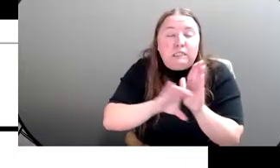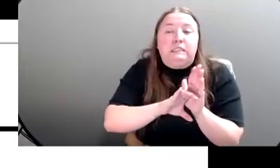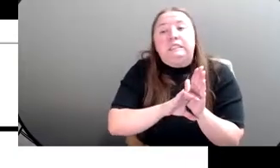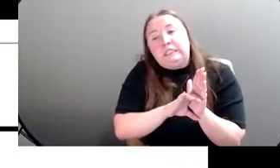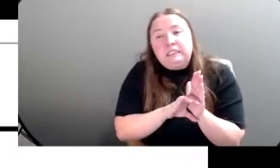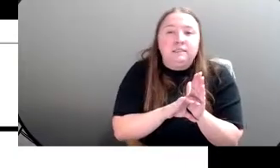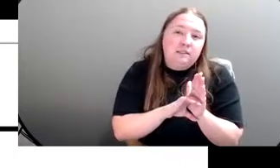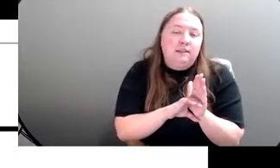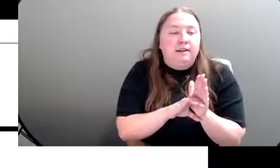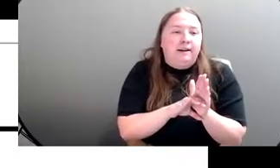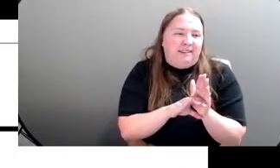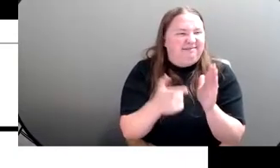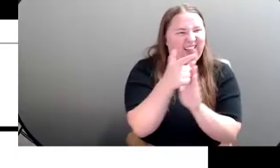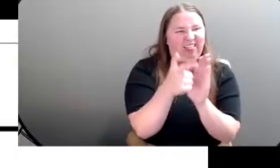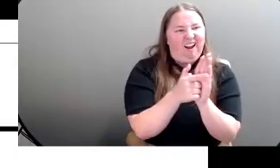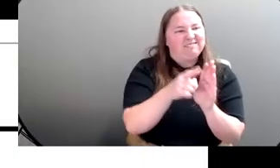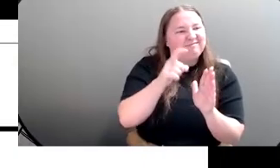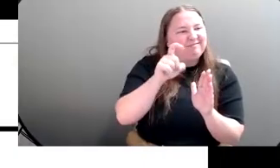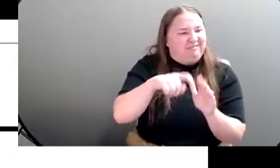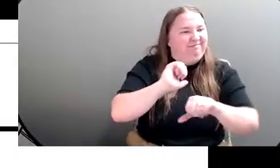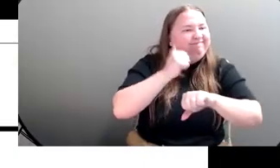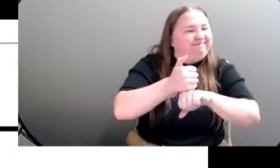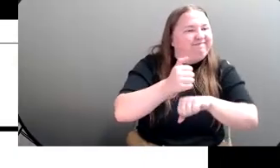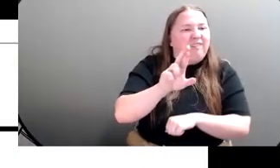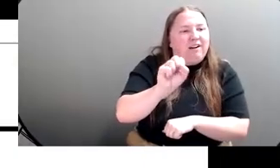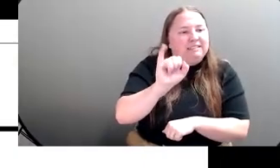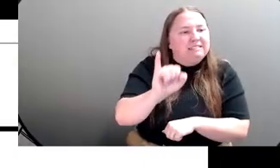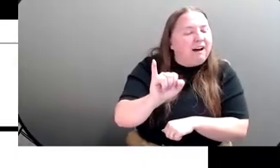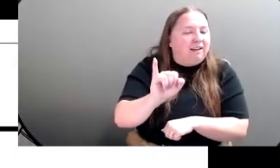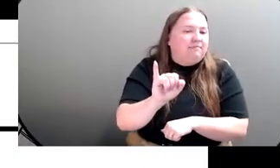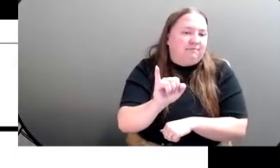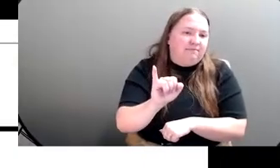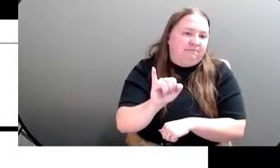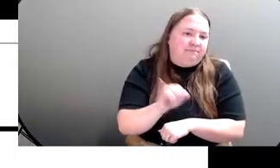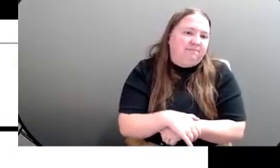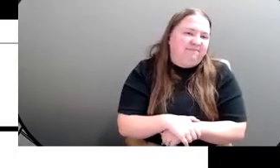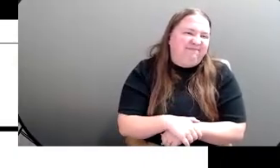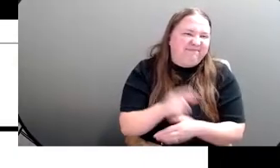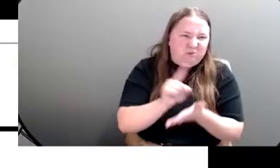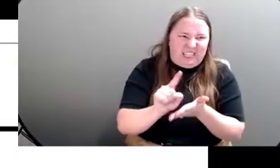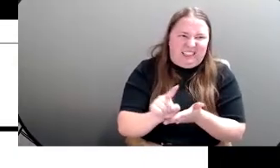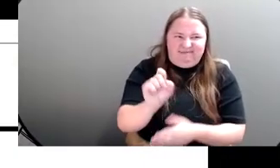it is the law that you should be doing, these practices each week. Yeah.